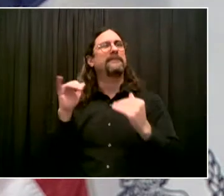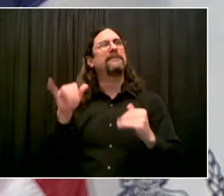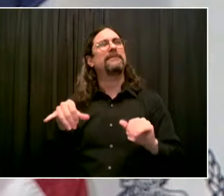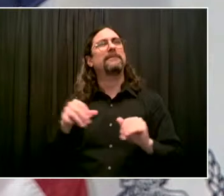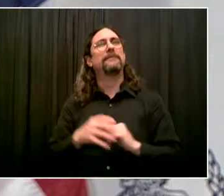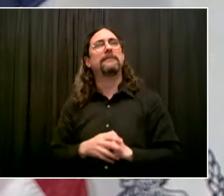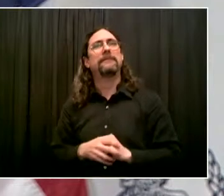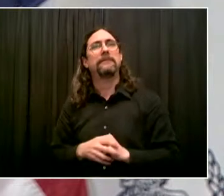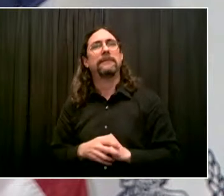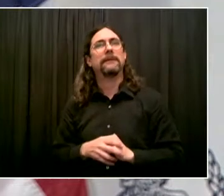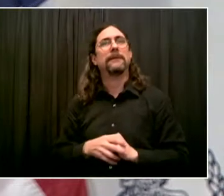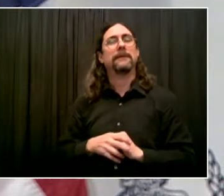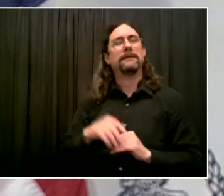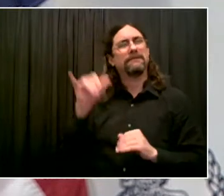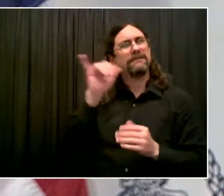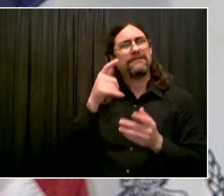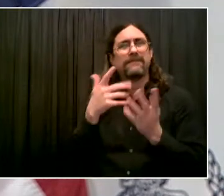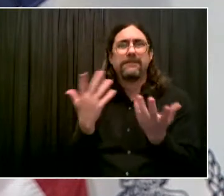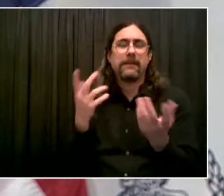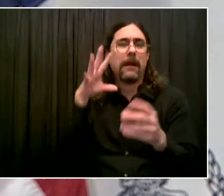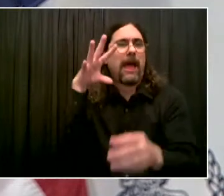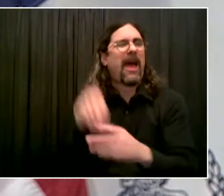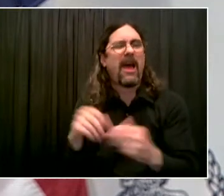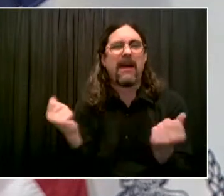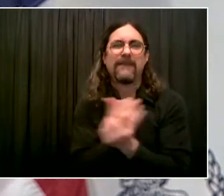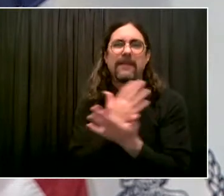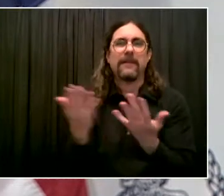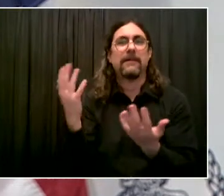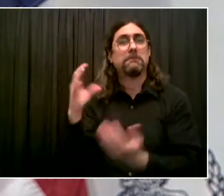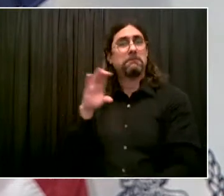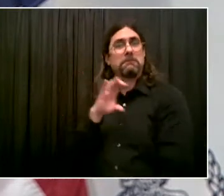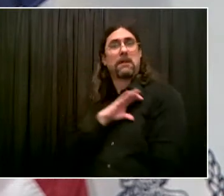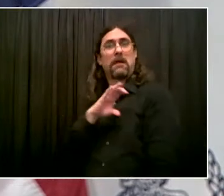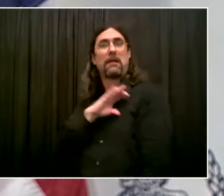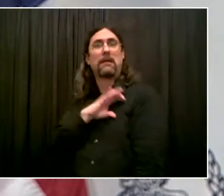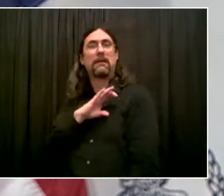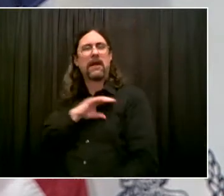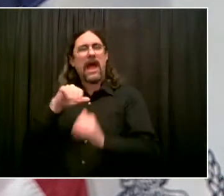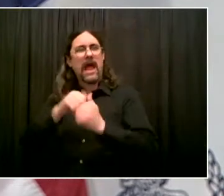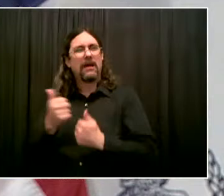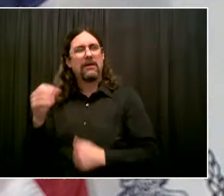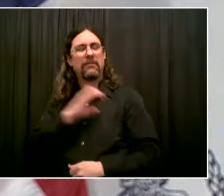CHANGE THE RELALATIONSHIP BETWEEN POLICE AND COMMUNITY. IT CHANGE IT PROVES WE CAN CHANGE THE